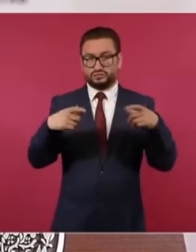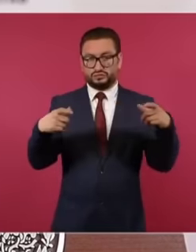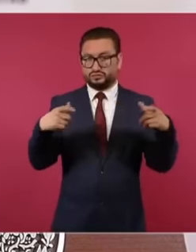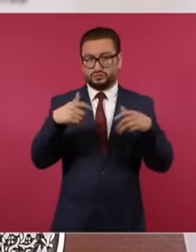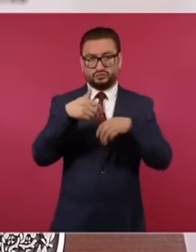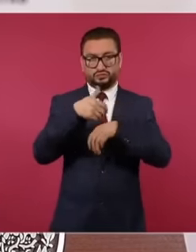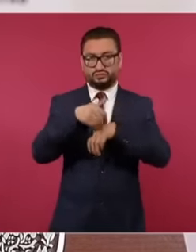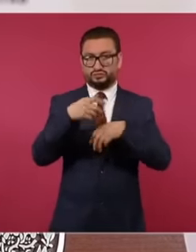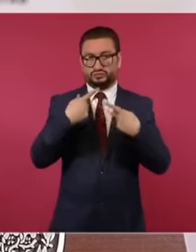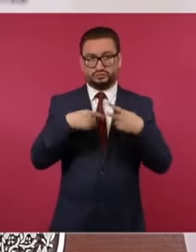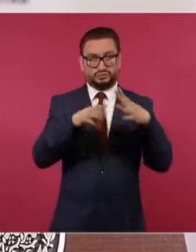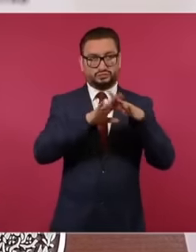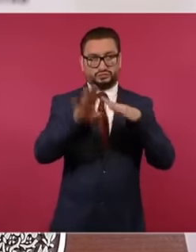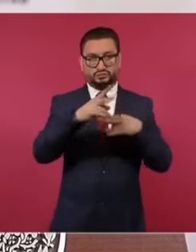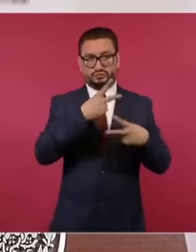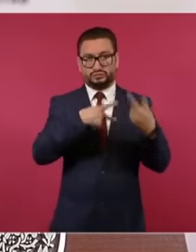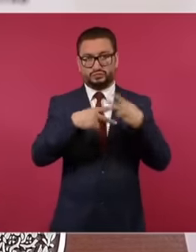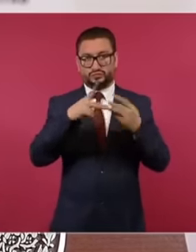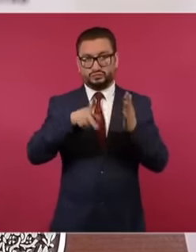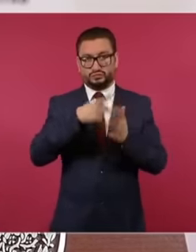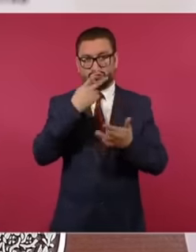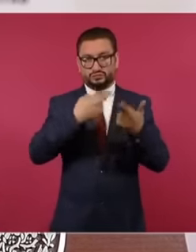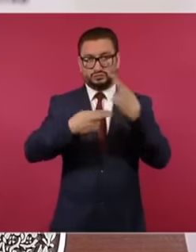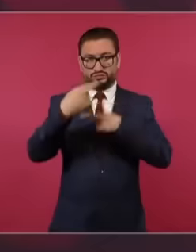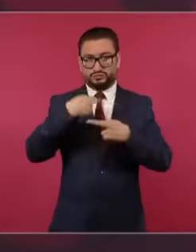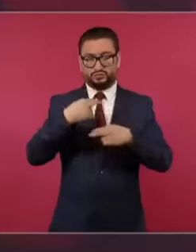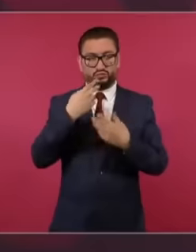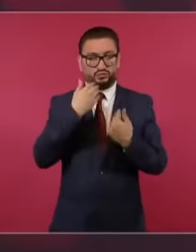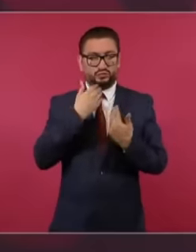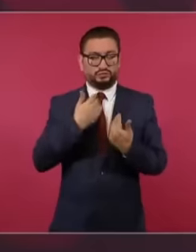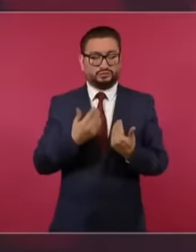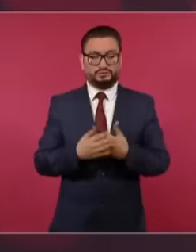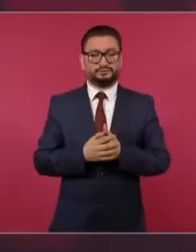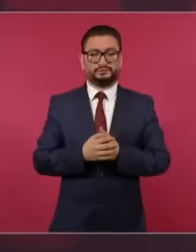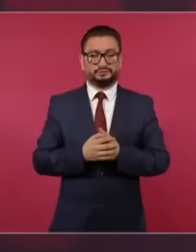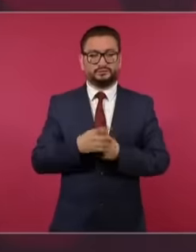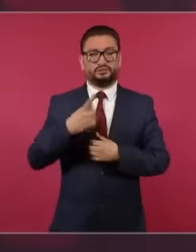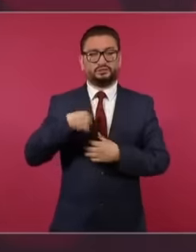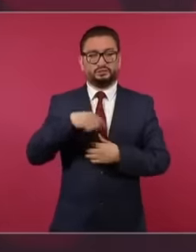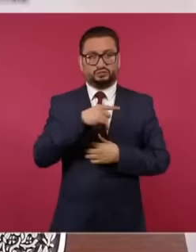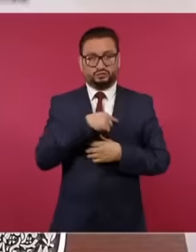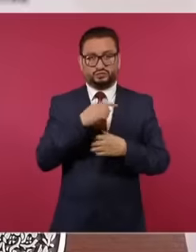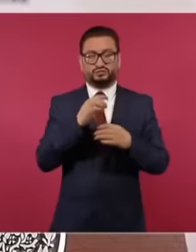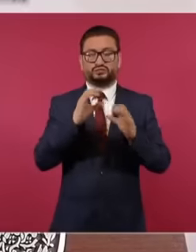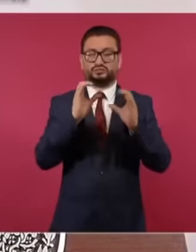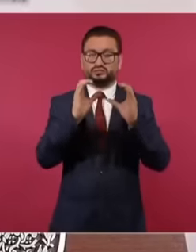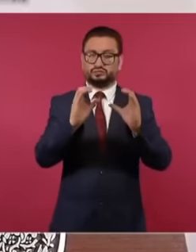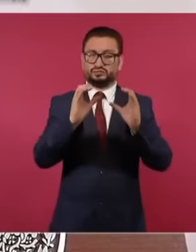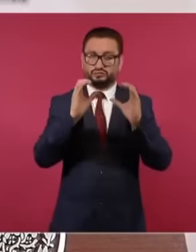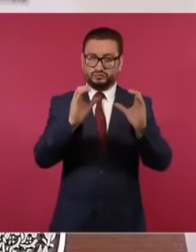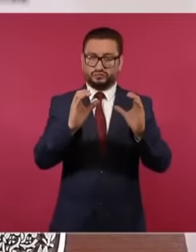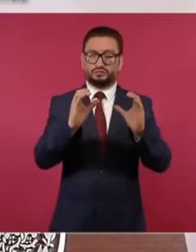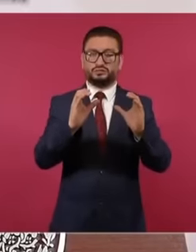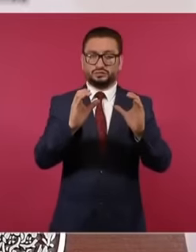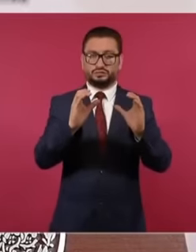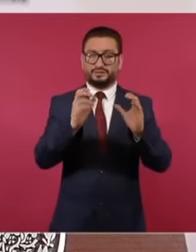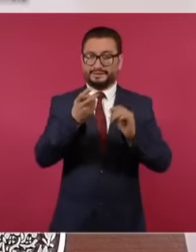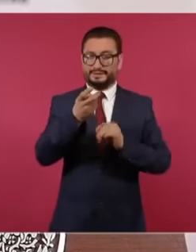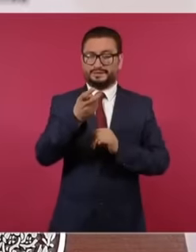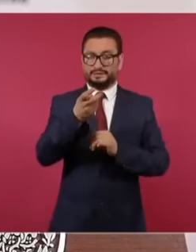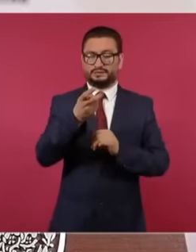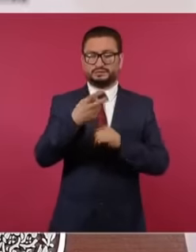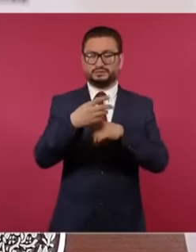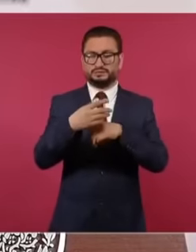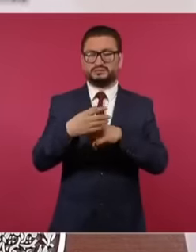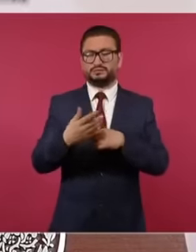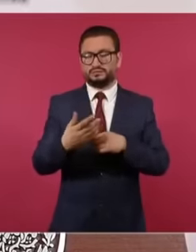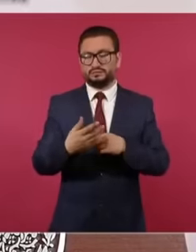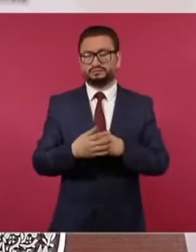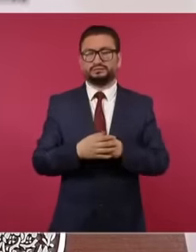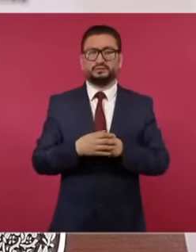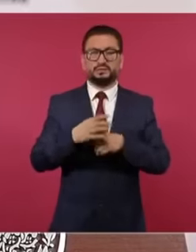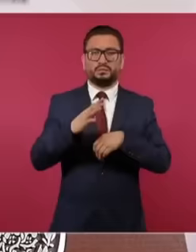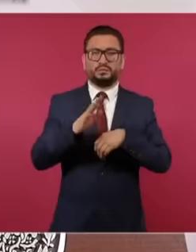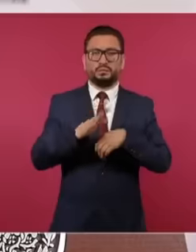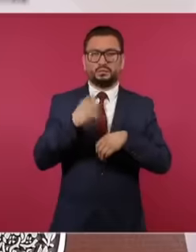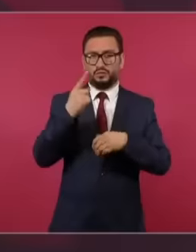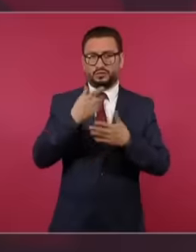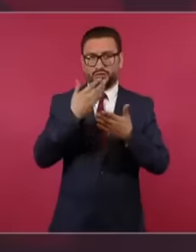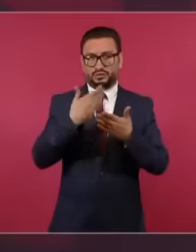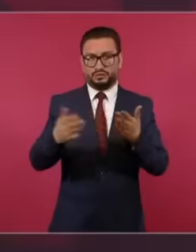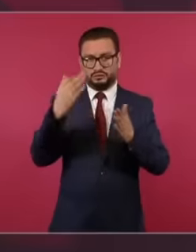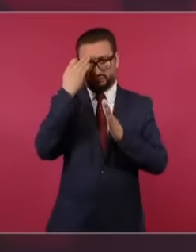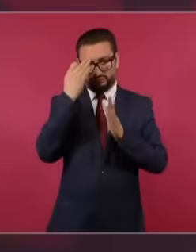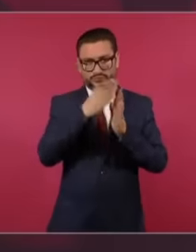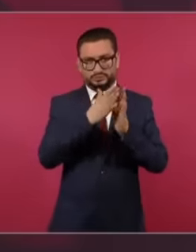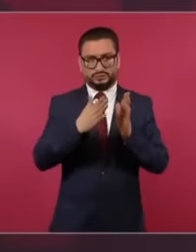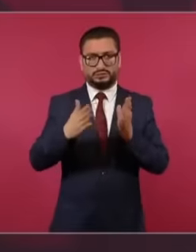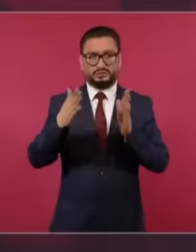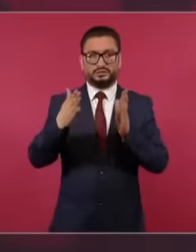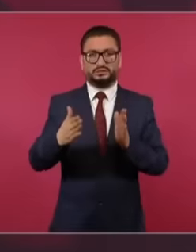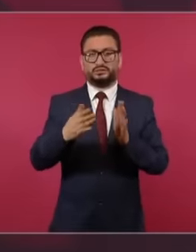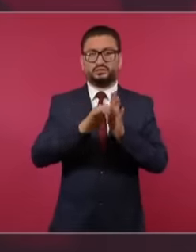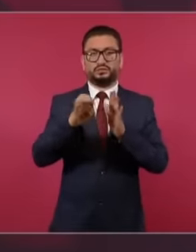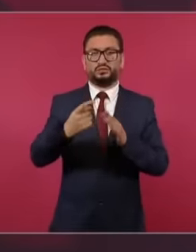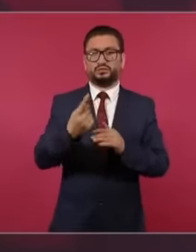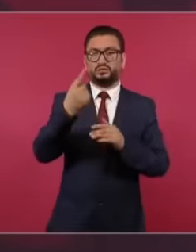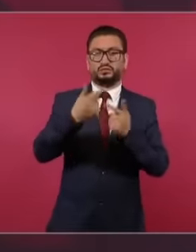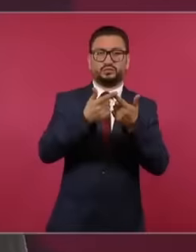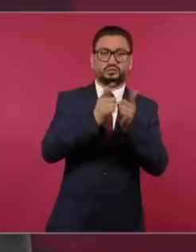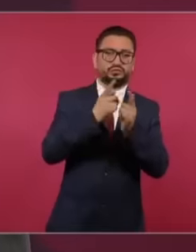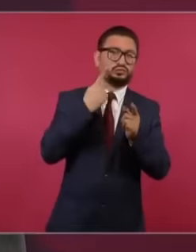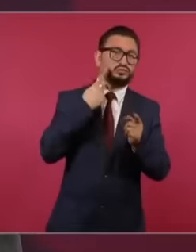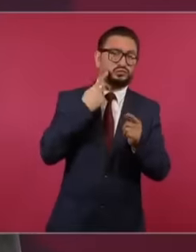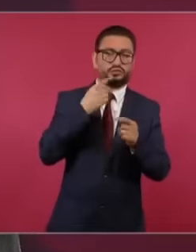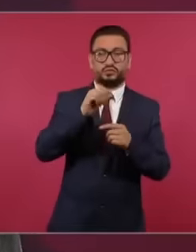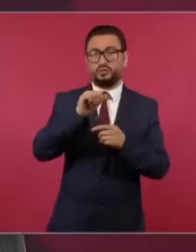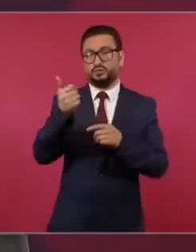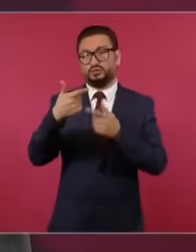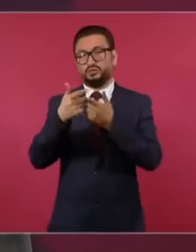We have to be careful with that, especially this season because one party or another